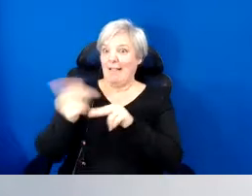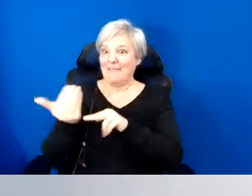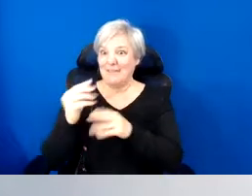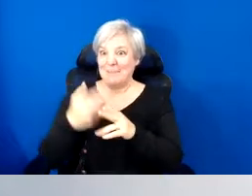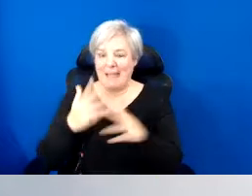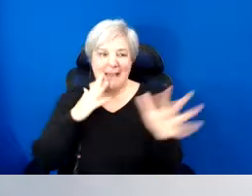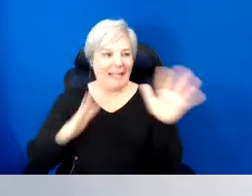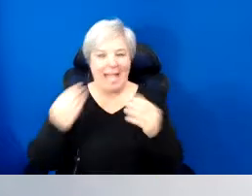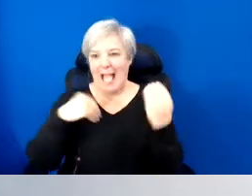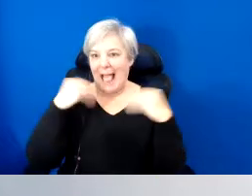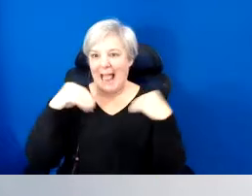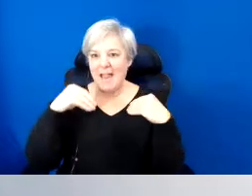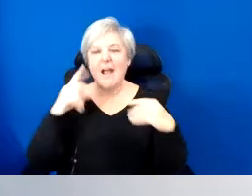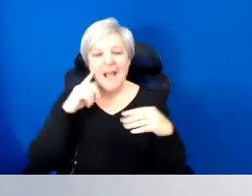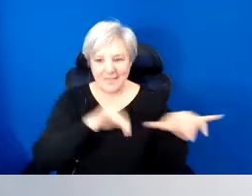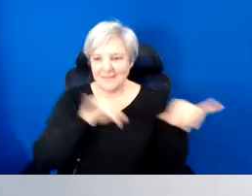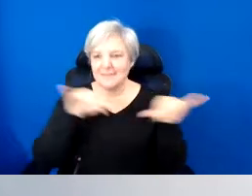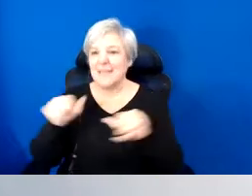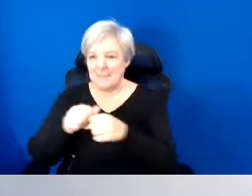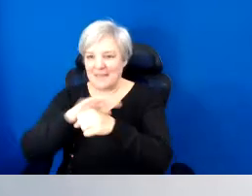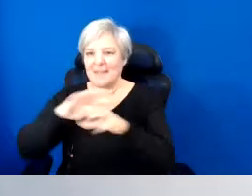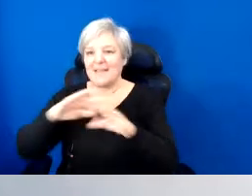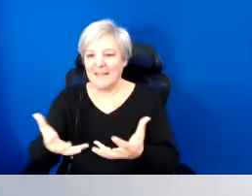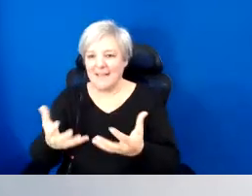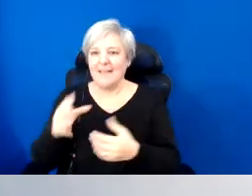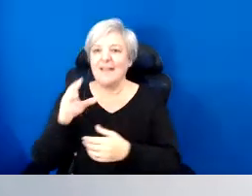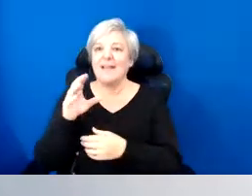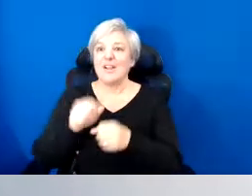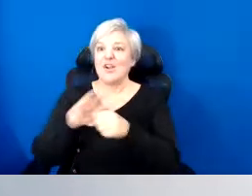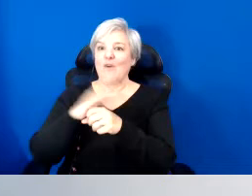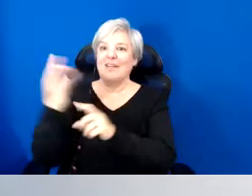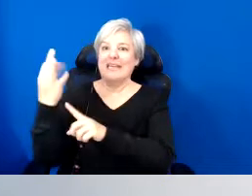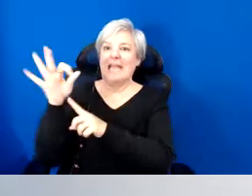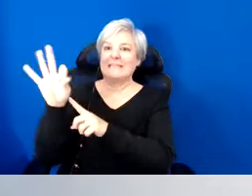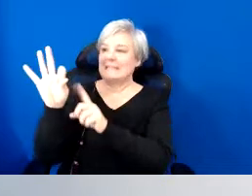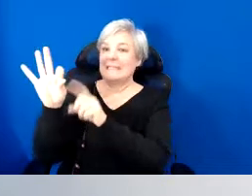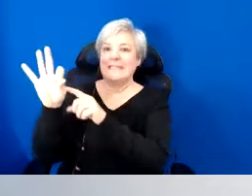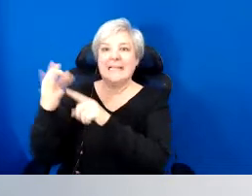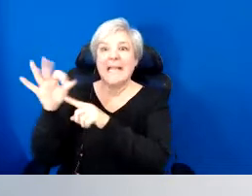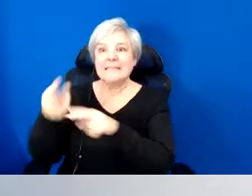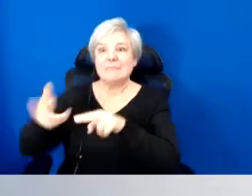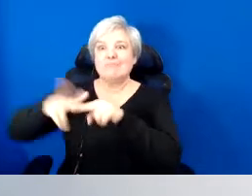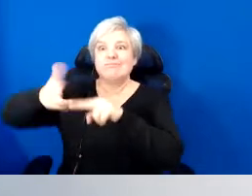I think of the pandemic as the 19 gaining £19 because we did so much cooking and baking